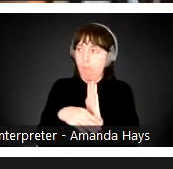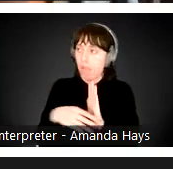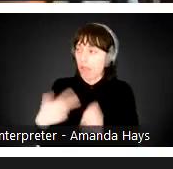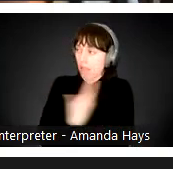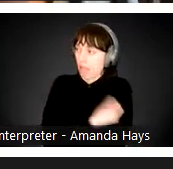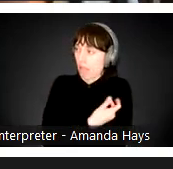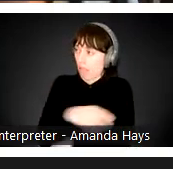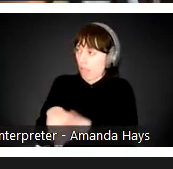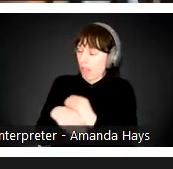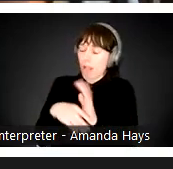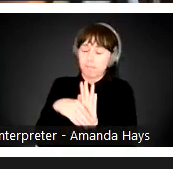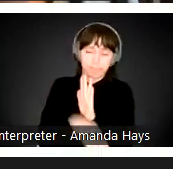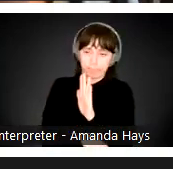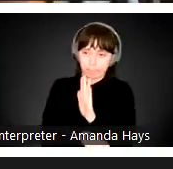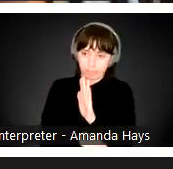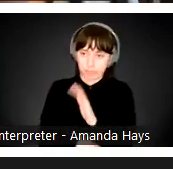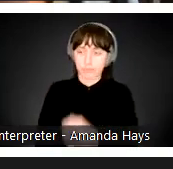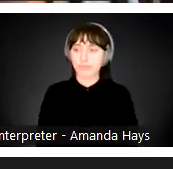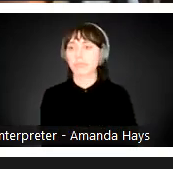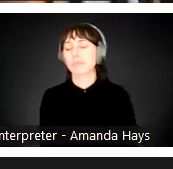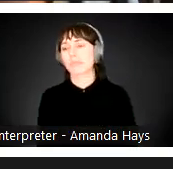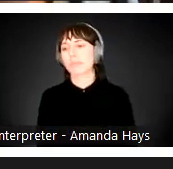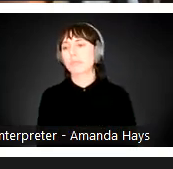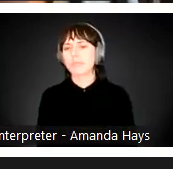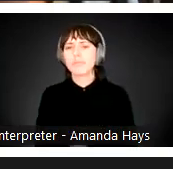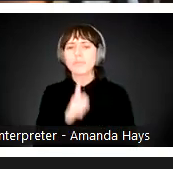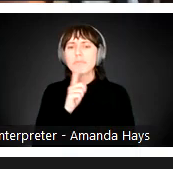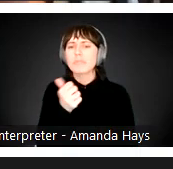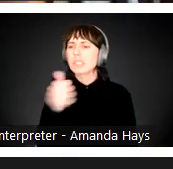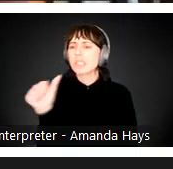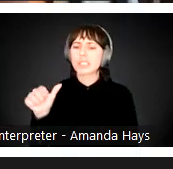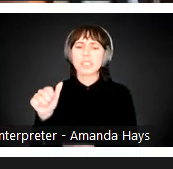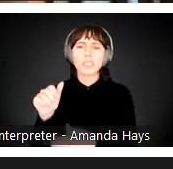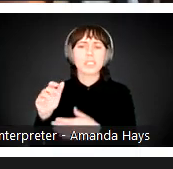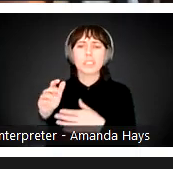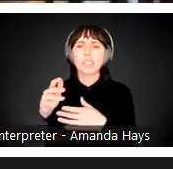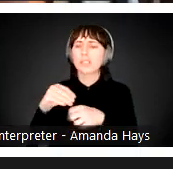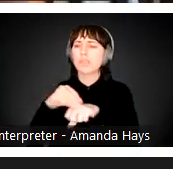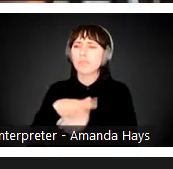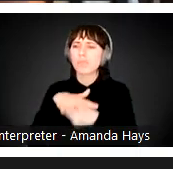make a decision about any immunology, anything that could be a stressor for your illness, is: first of all, is the